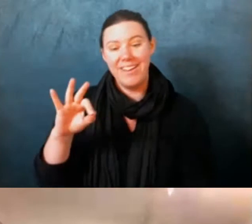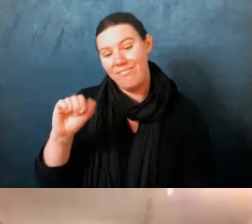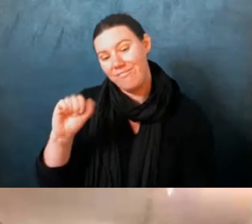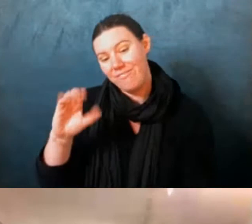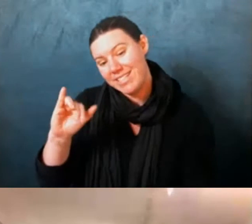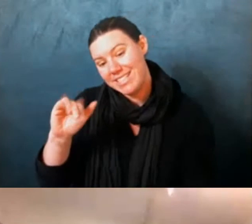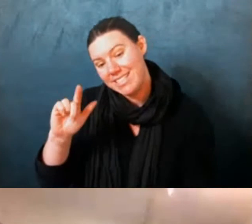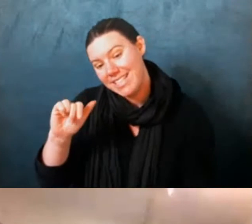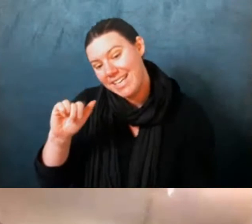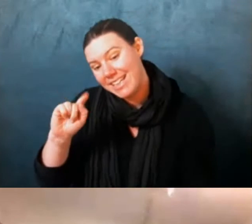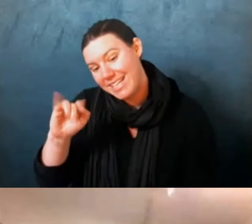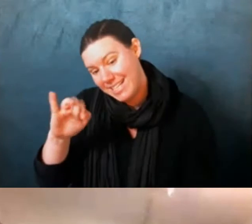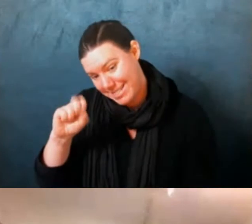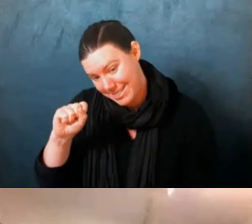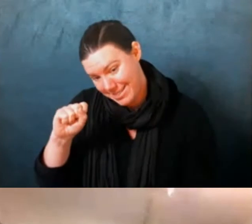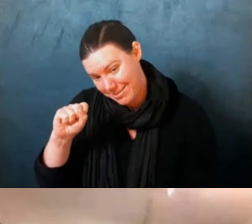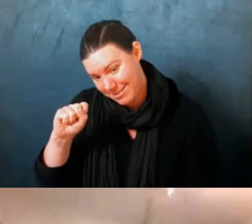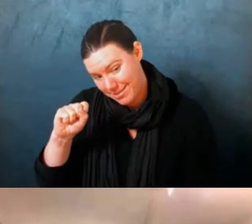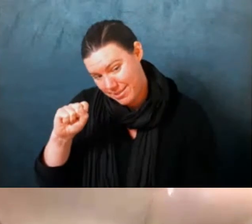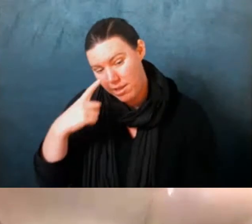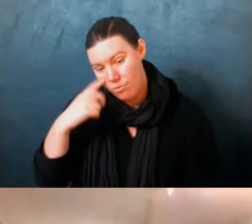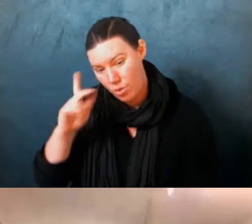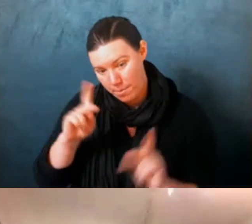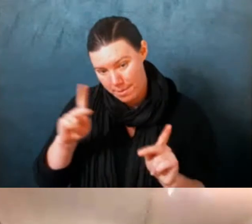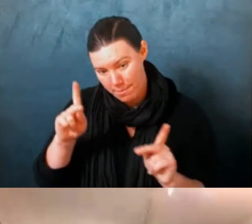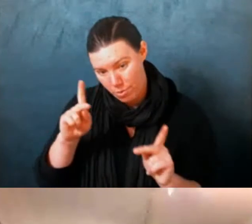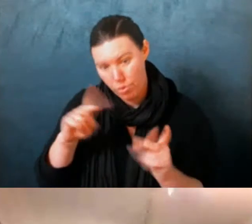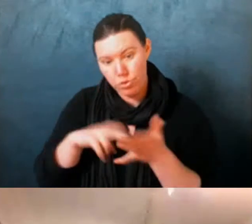so that people get this training sooner, earlier.